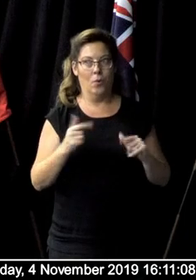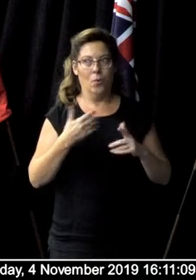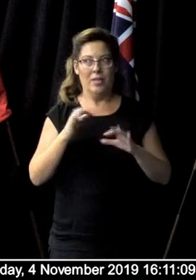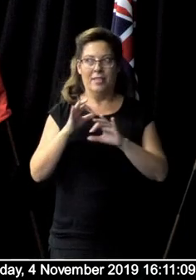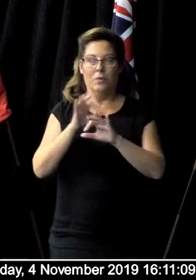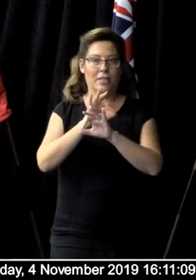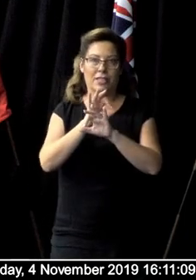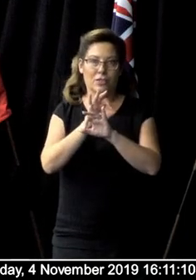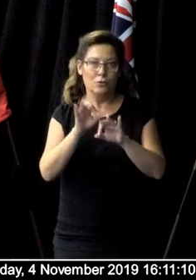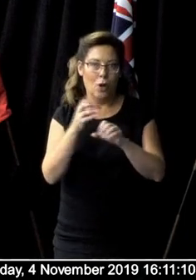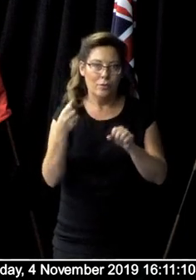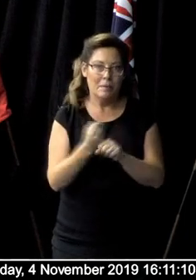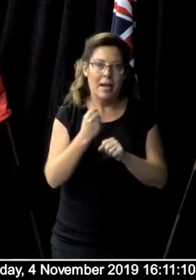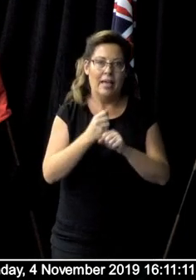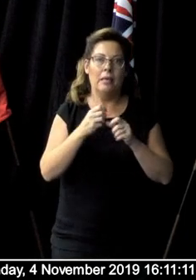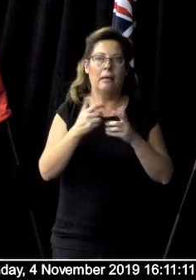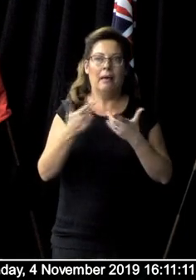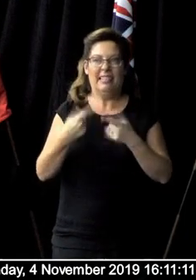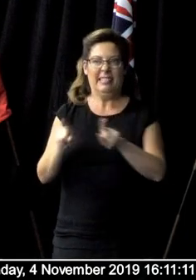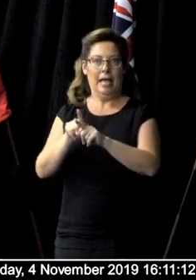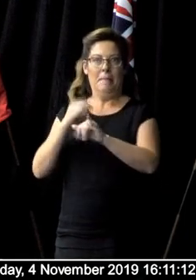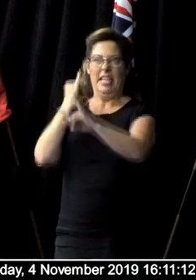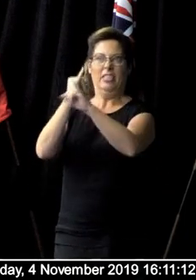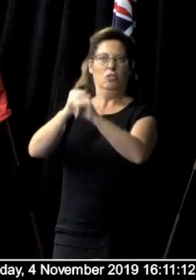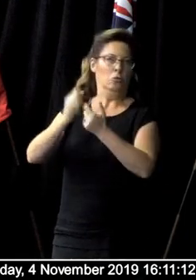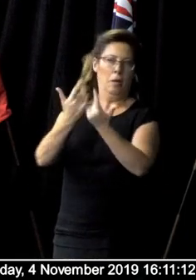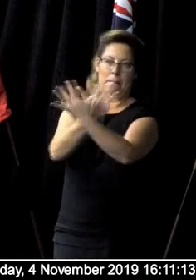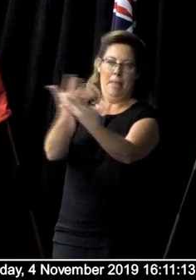pockets of segregation in regular schools.